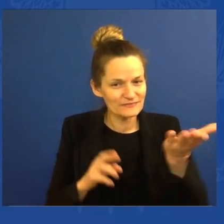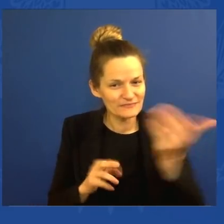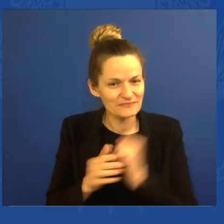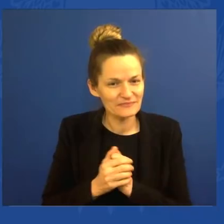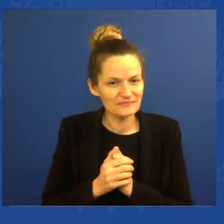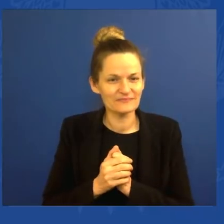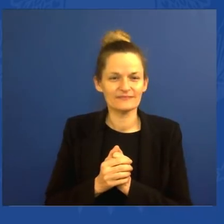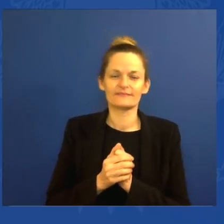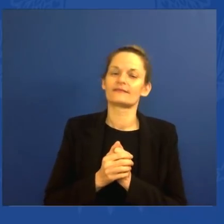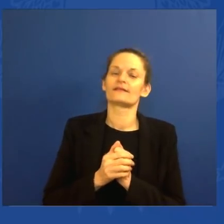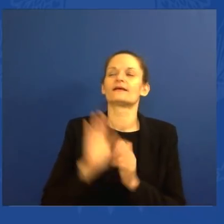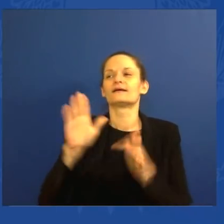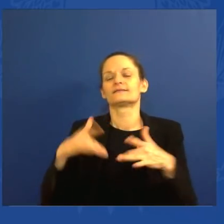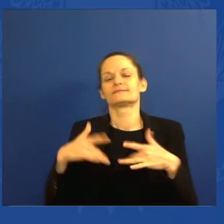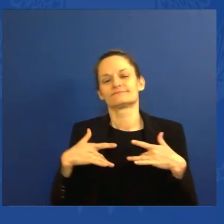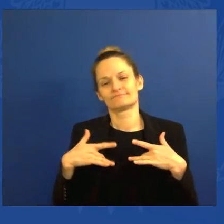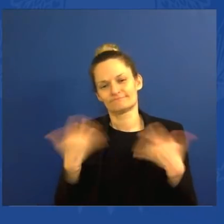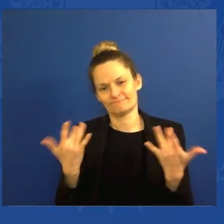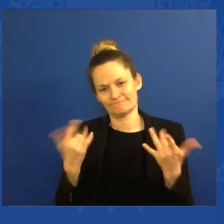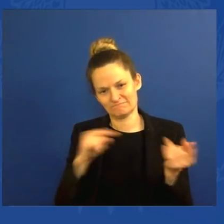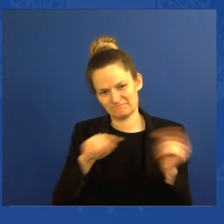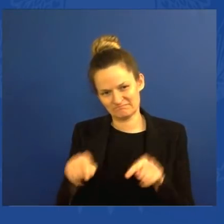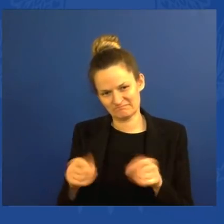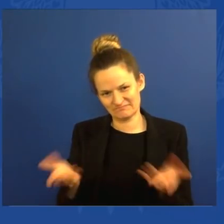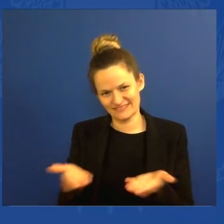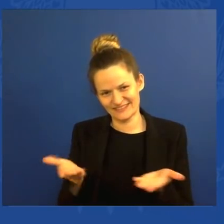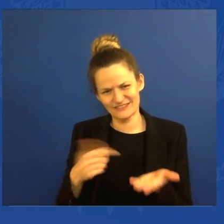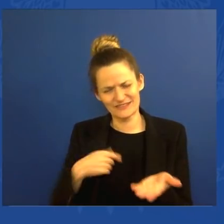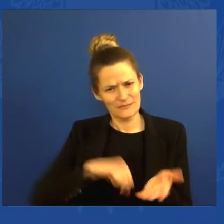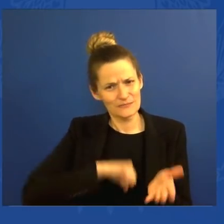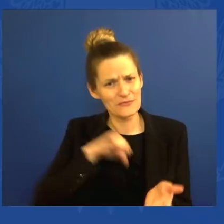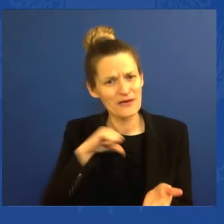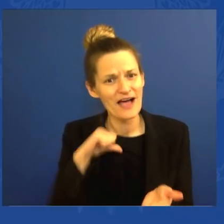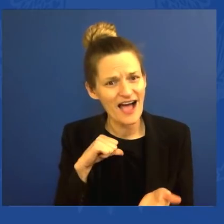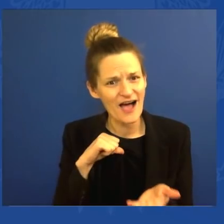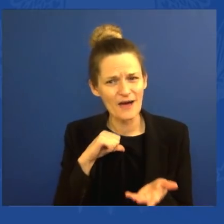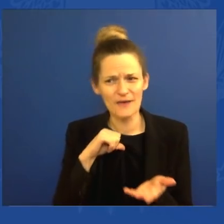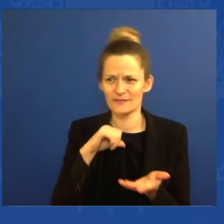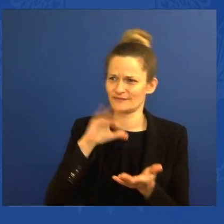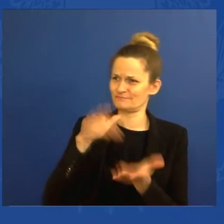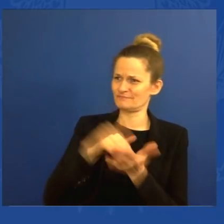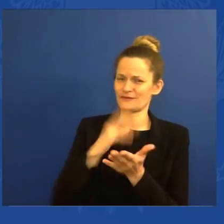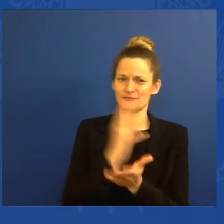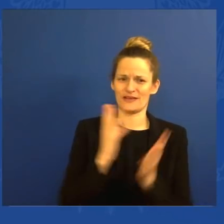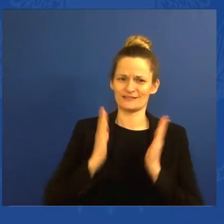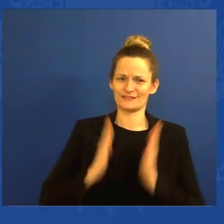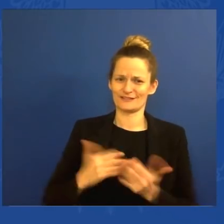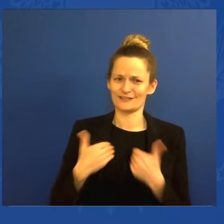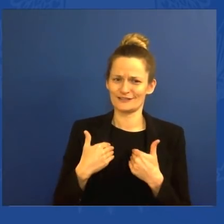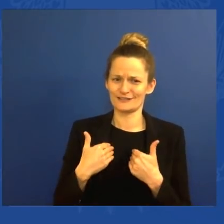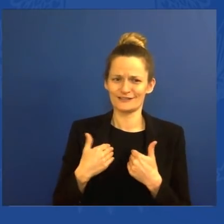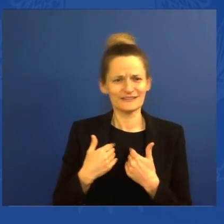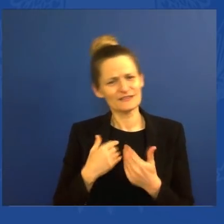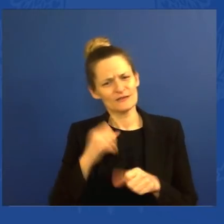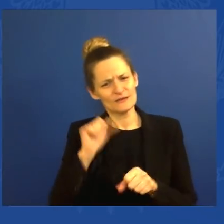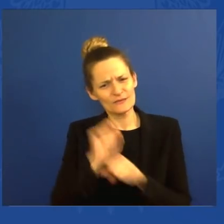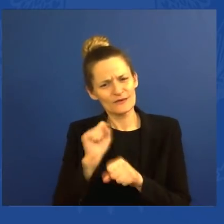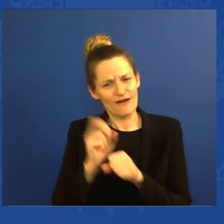We work hard. We solve problems. We're not afraid of digging in. And this -- I think this act that we're talking about